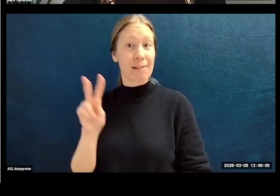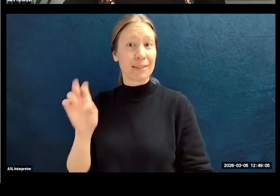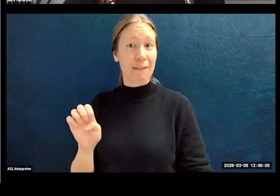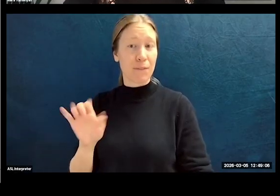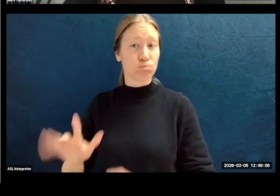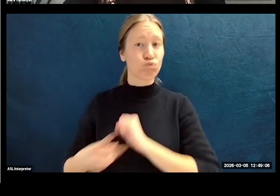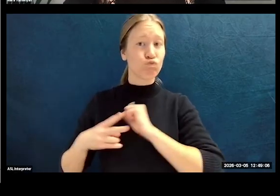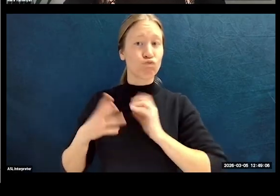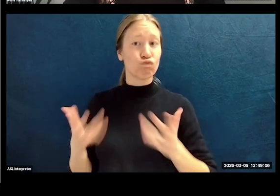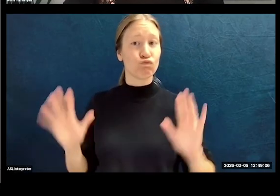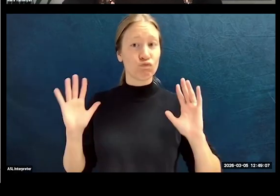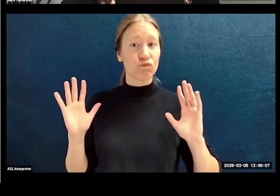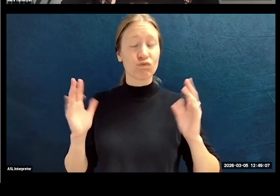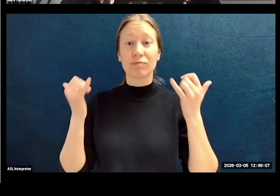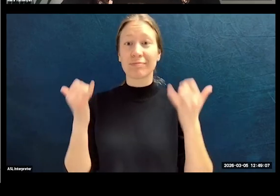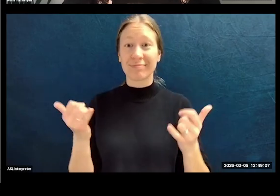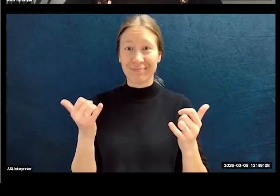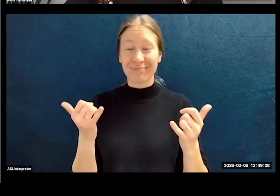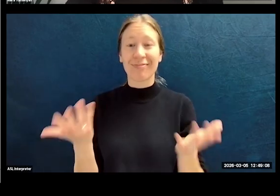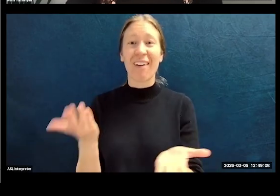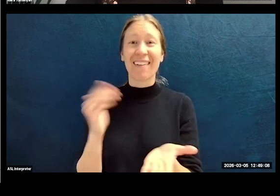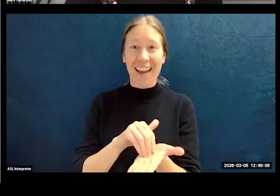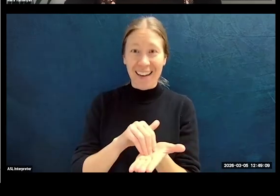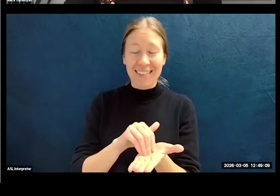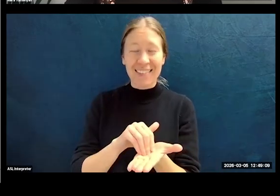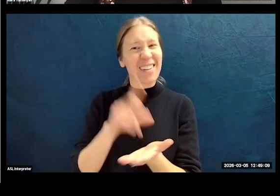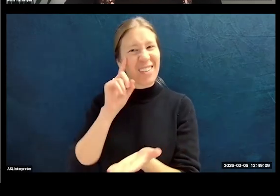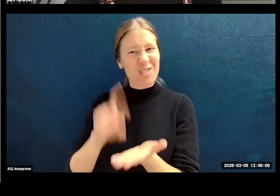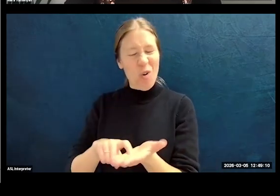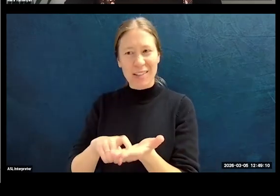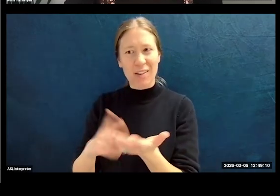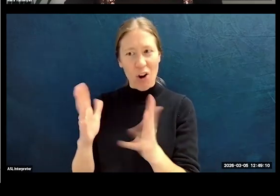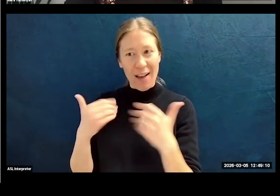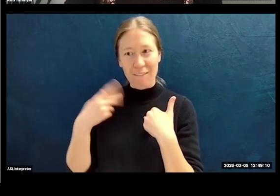Then, I'm going to, again, end up with a PDF file that has no tags.